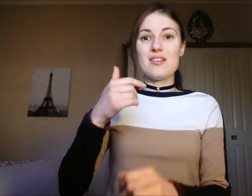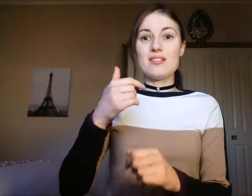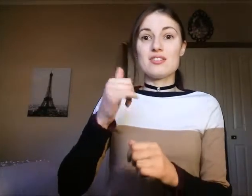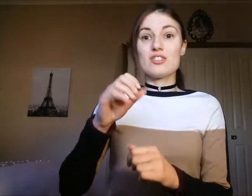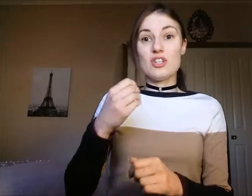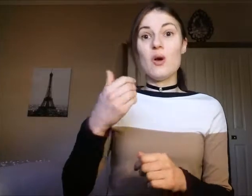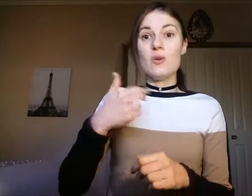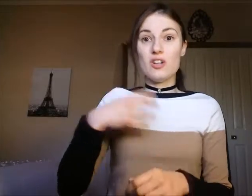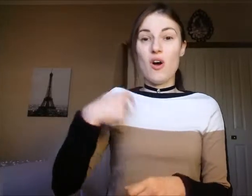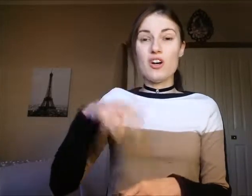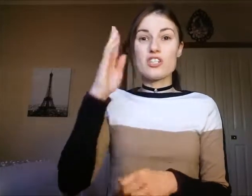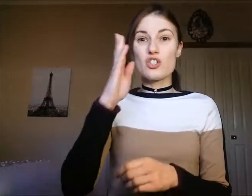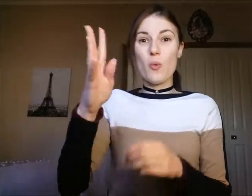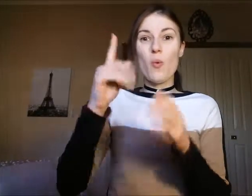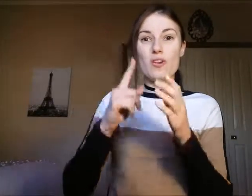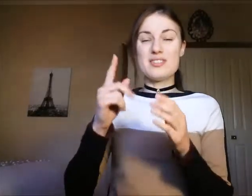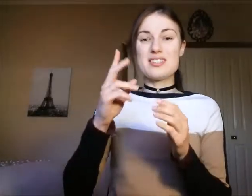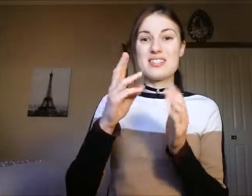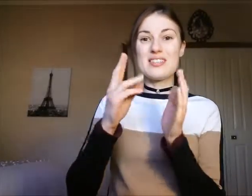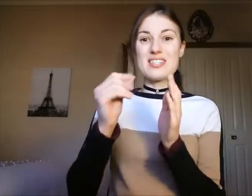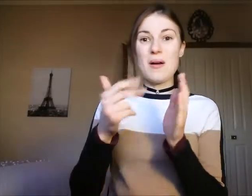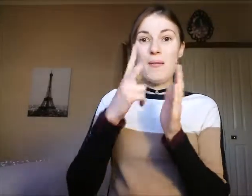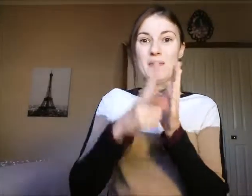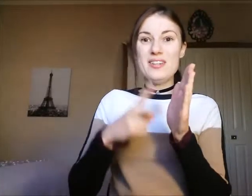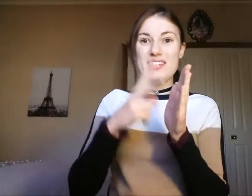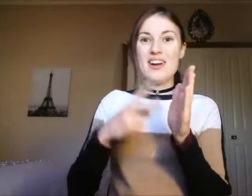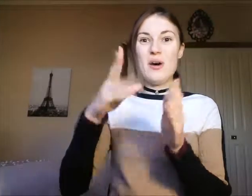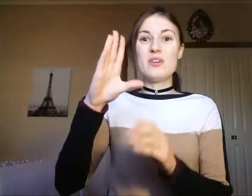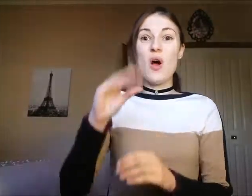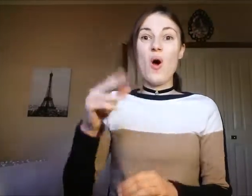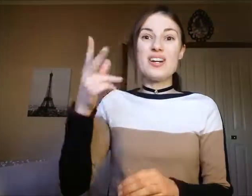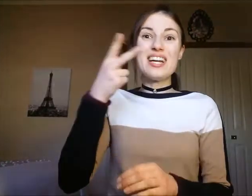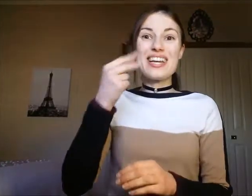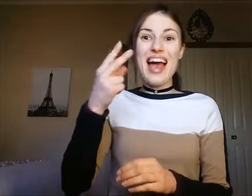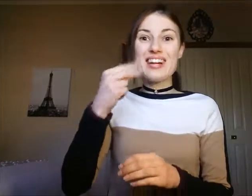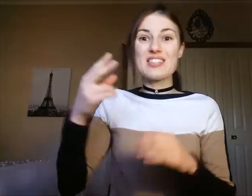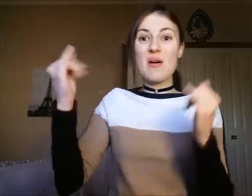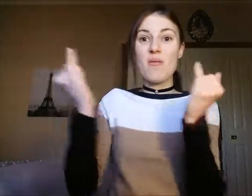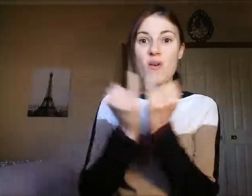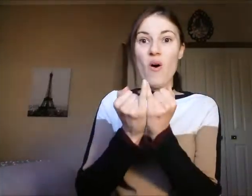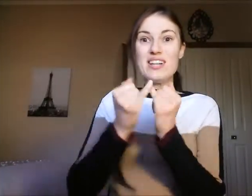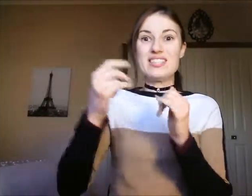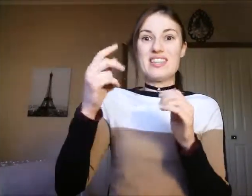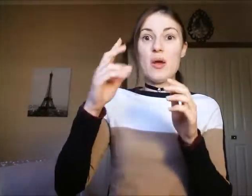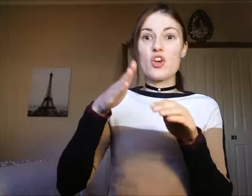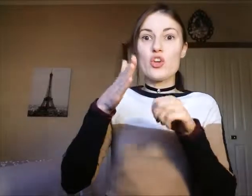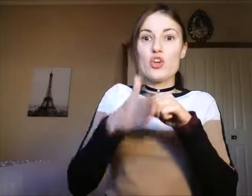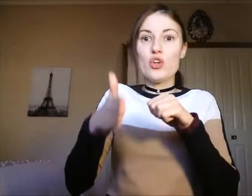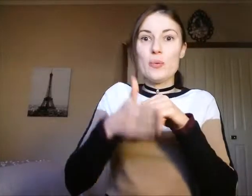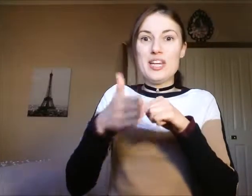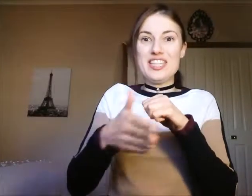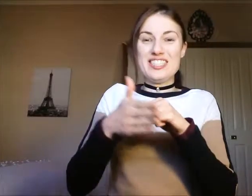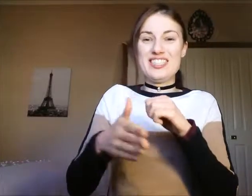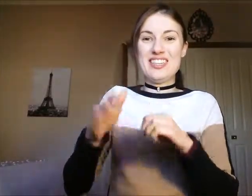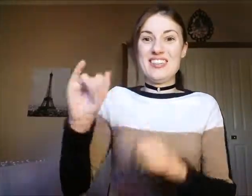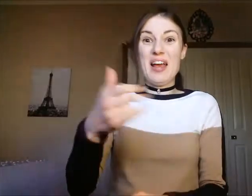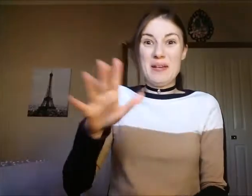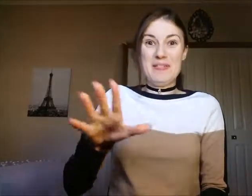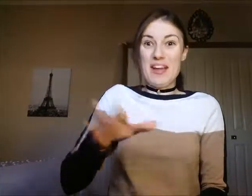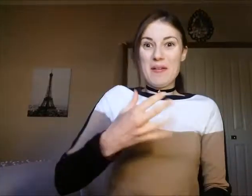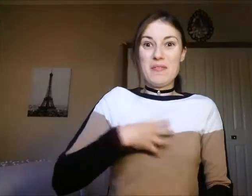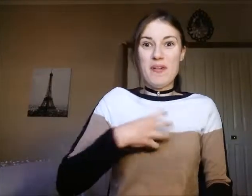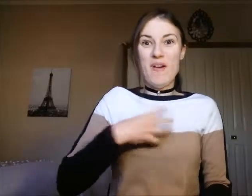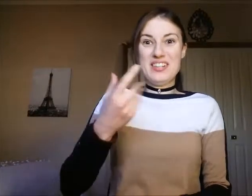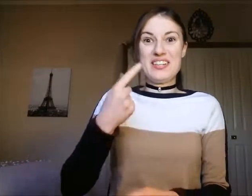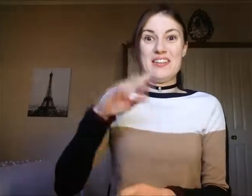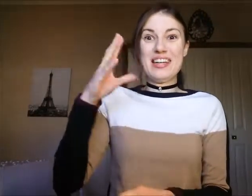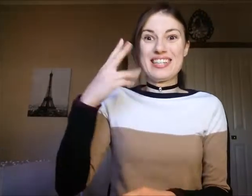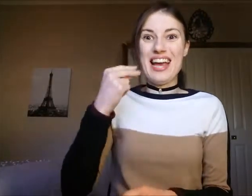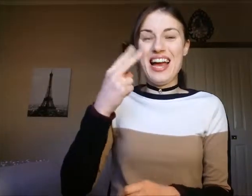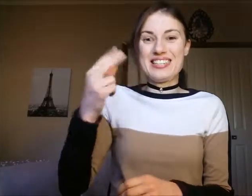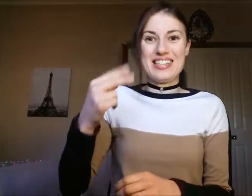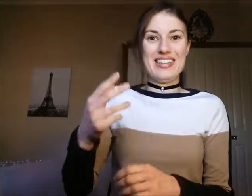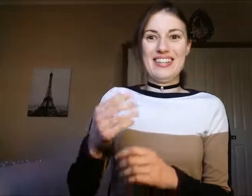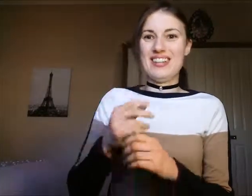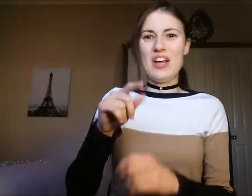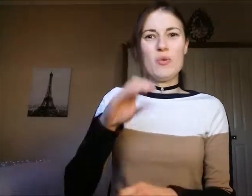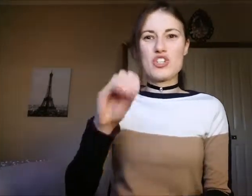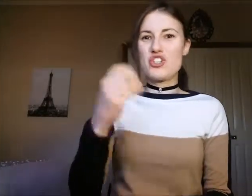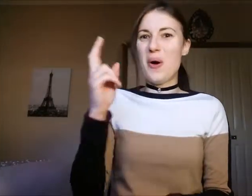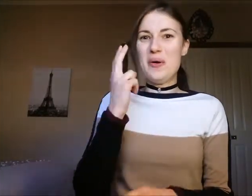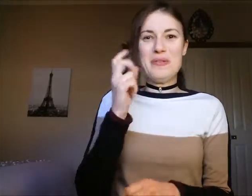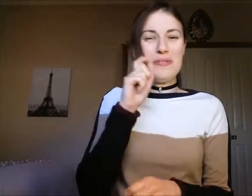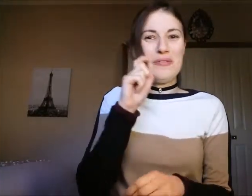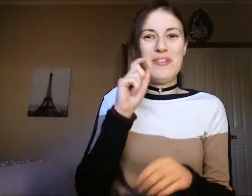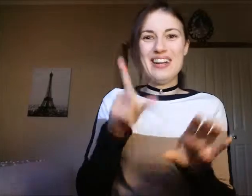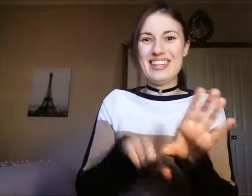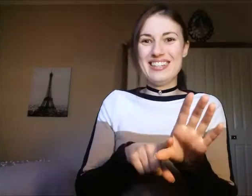So i saw some video of cat vs cucumber. they fright the cat that was so funny. My friend